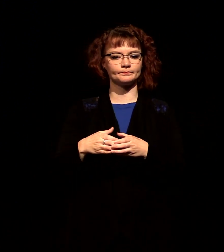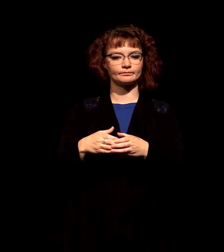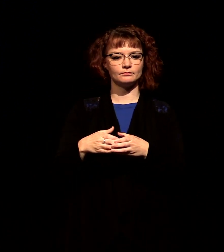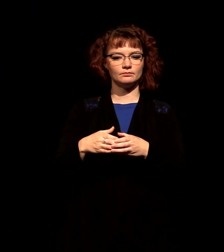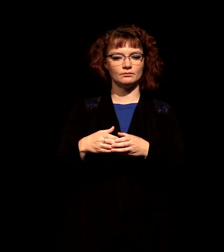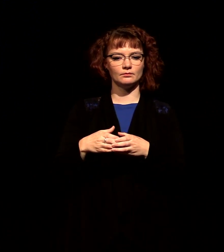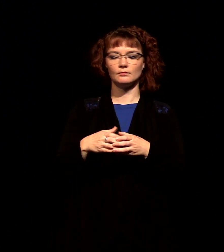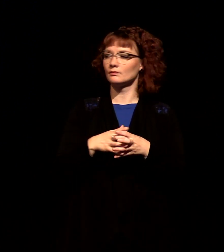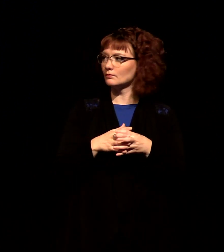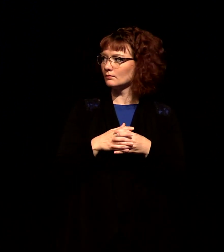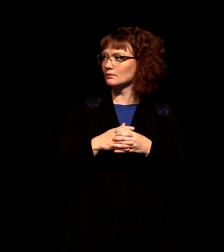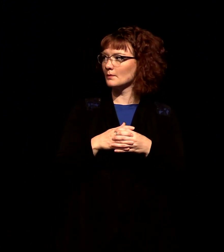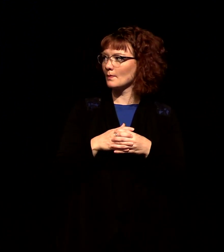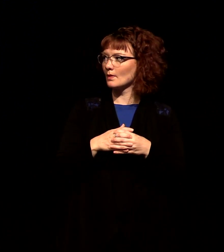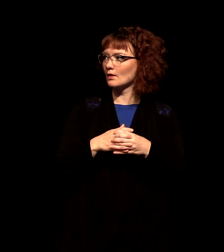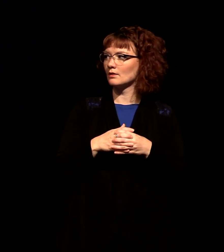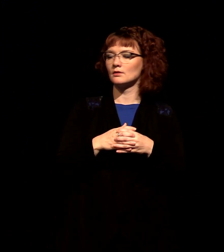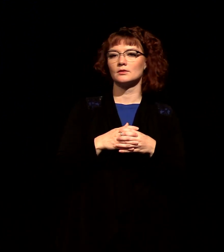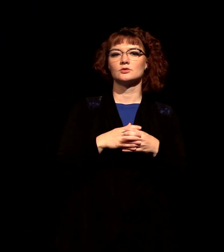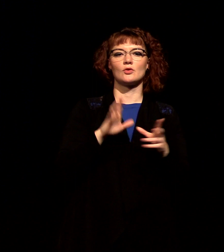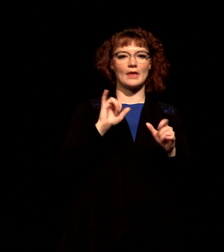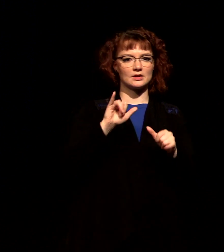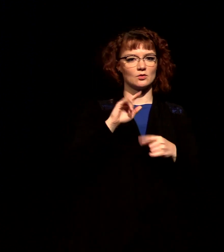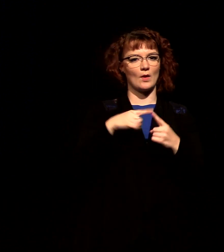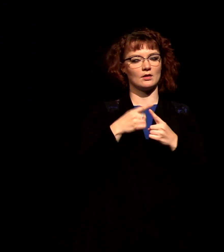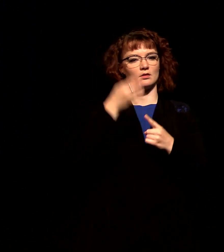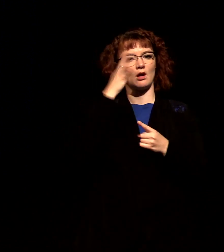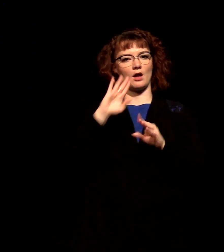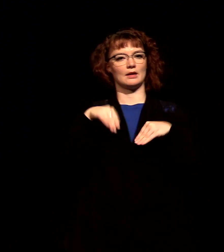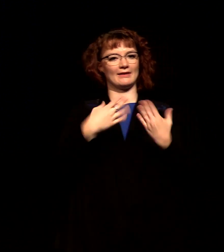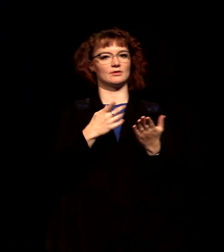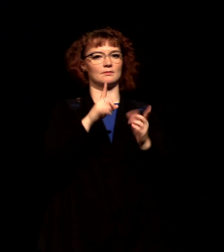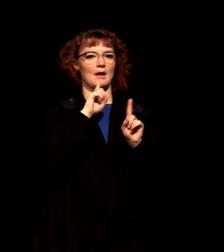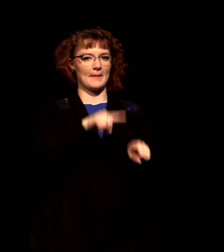law, His commandments, his statutes. And he said to them,